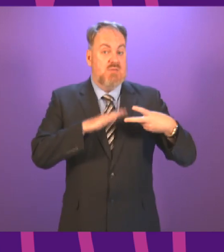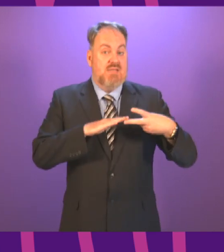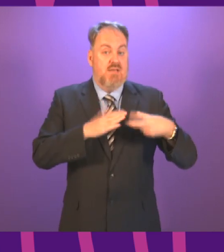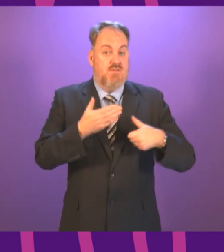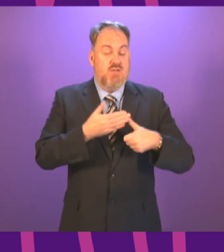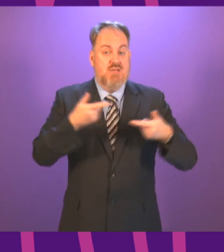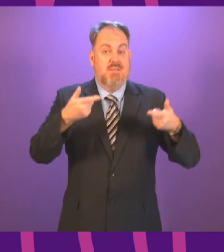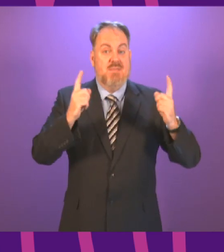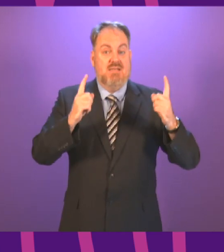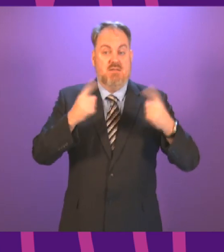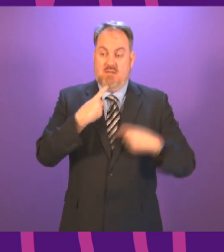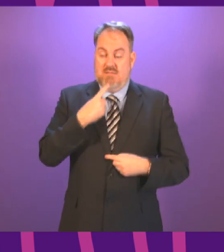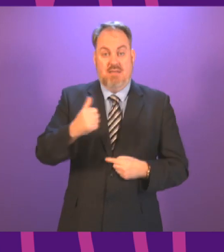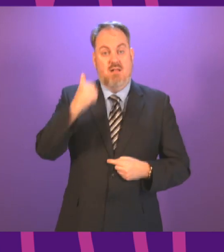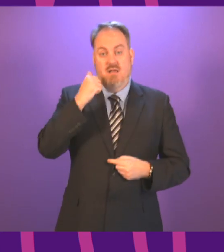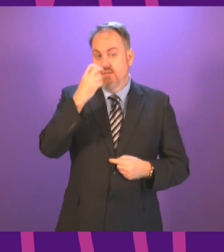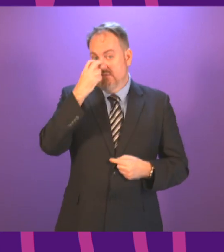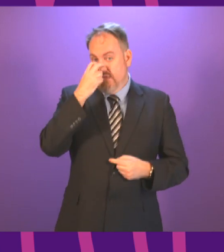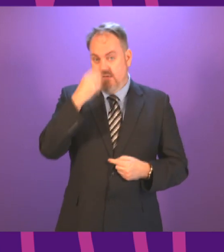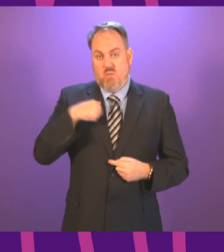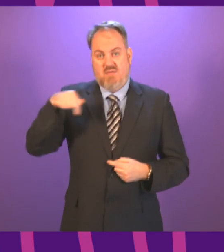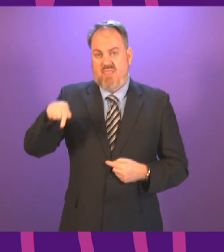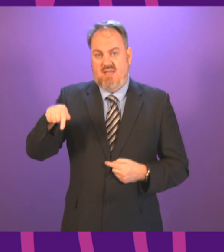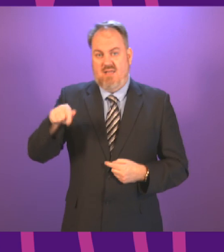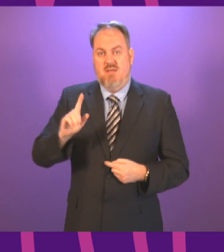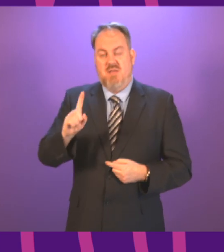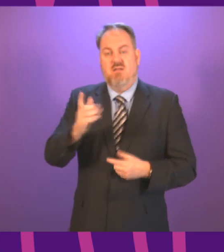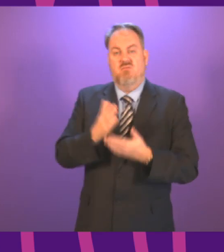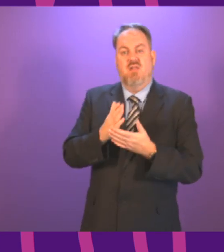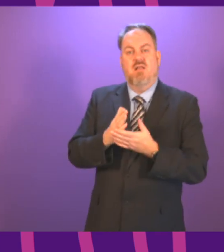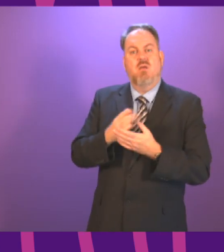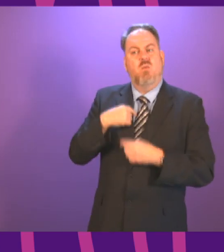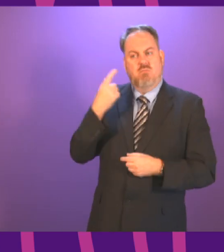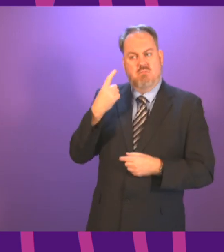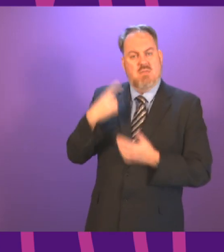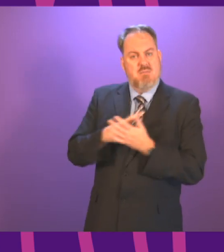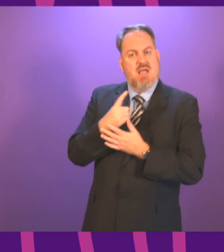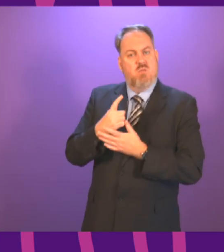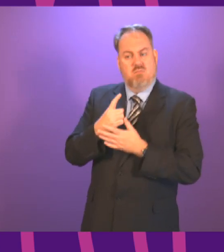clear in a point of order that we will now consider the implications of the motion that